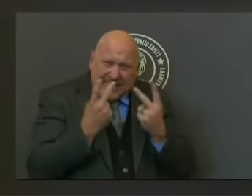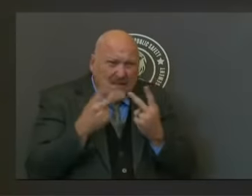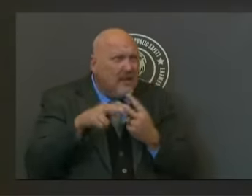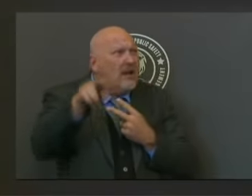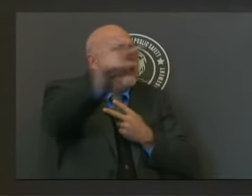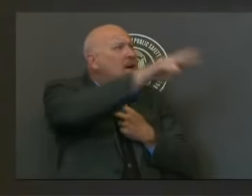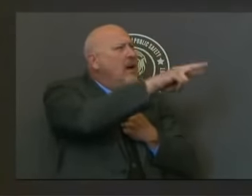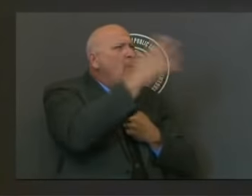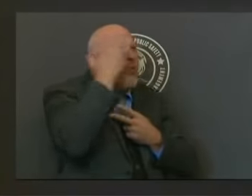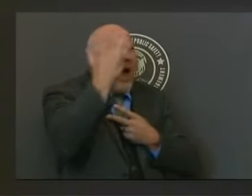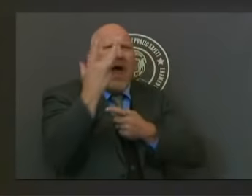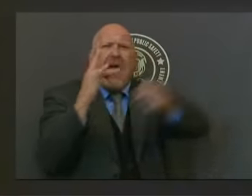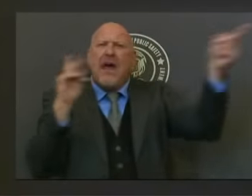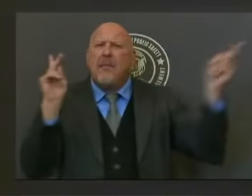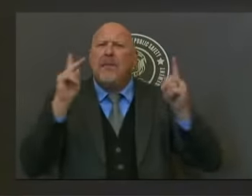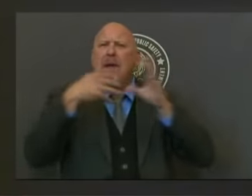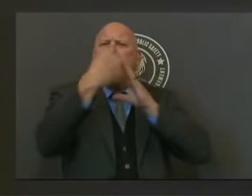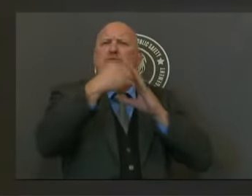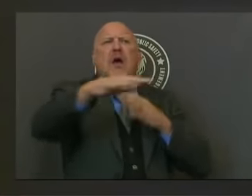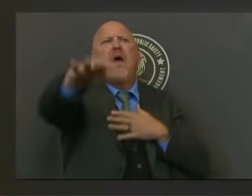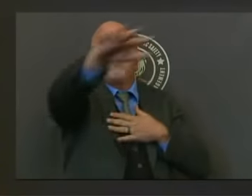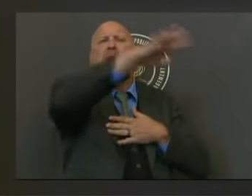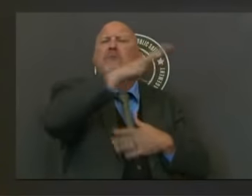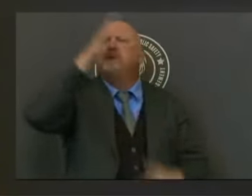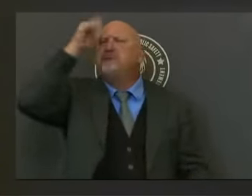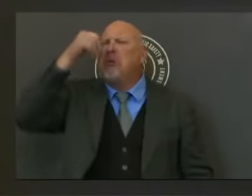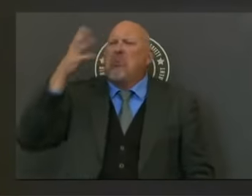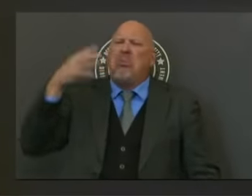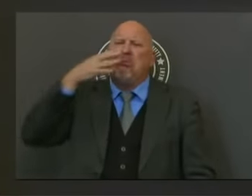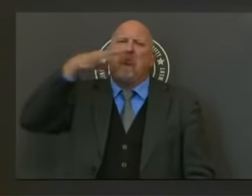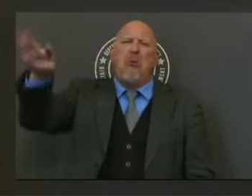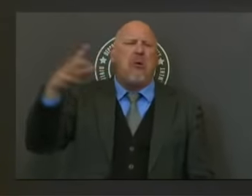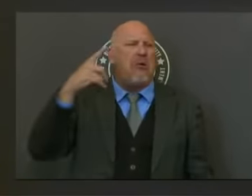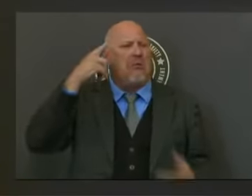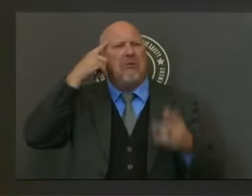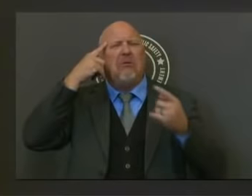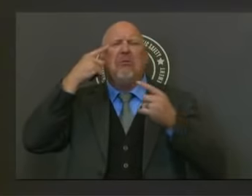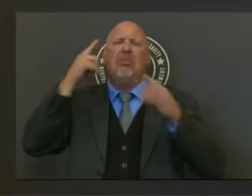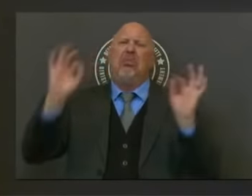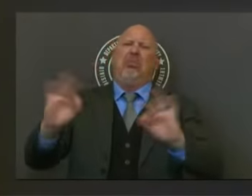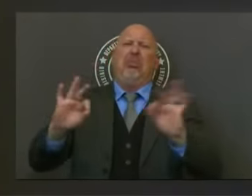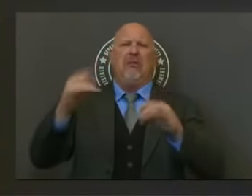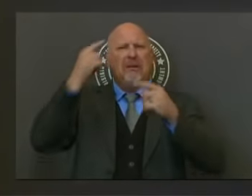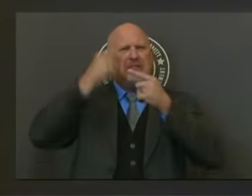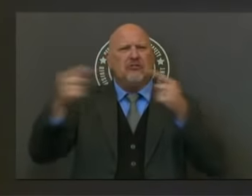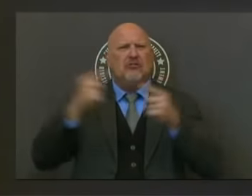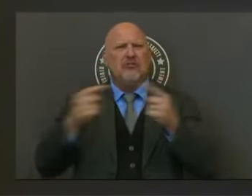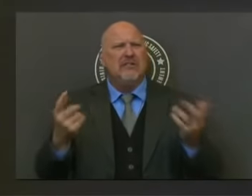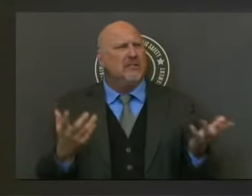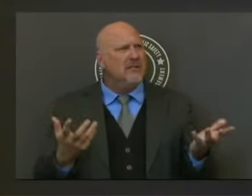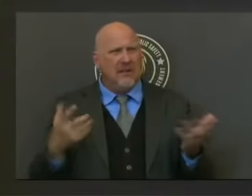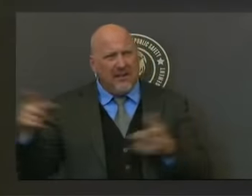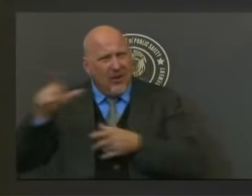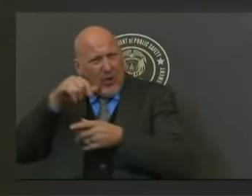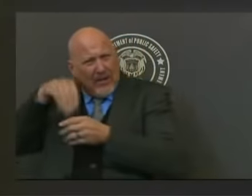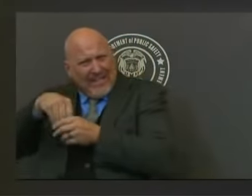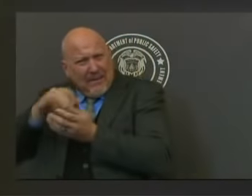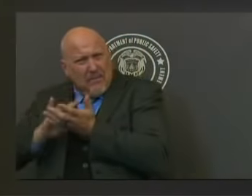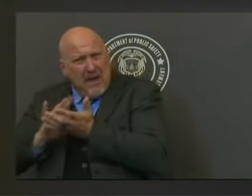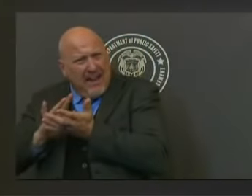our caregivers are tired they're emotionally spent in they're